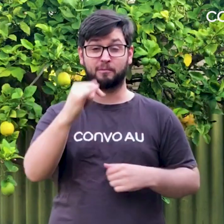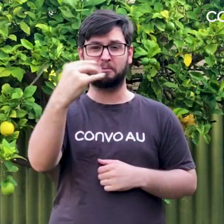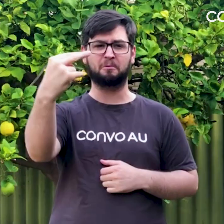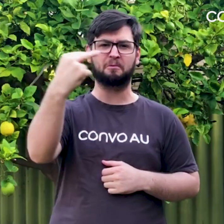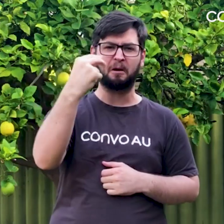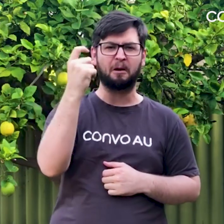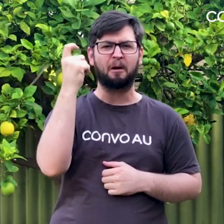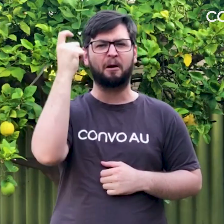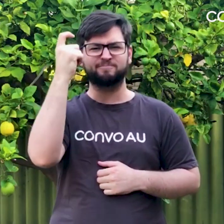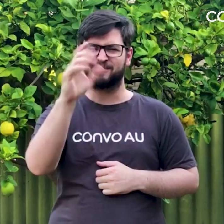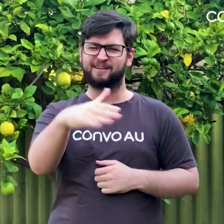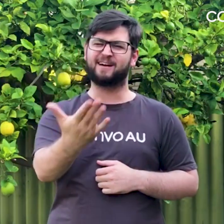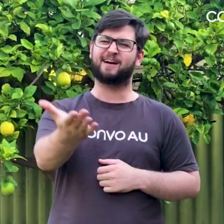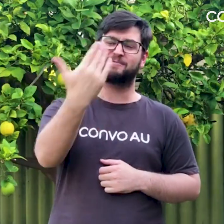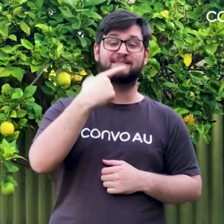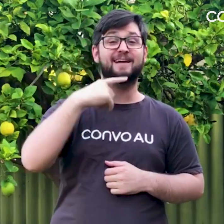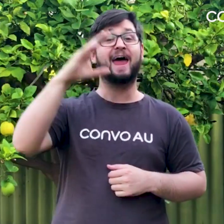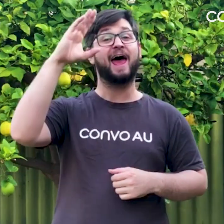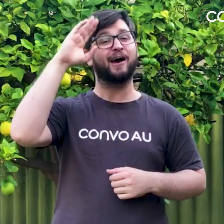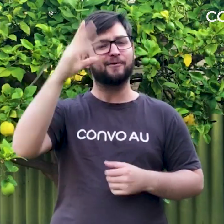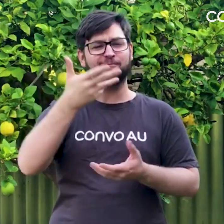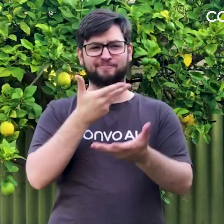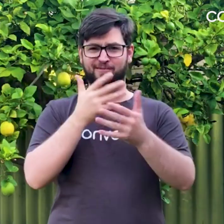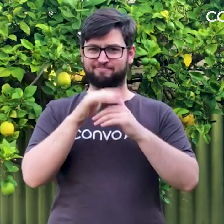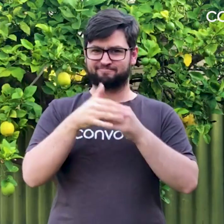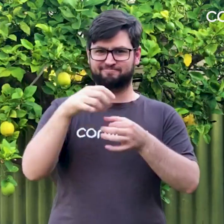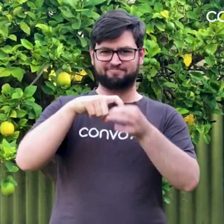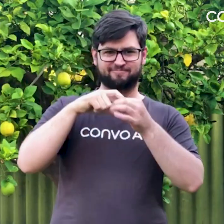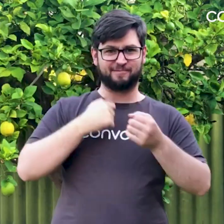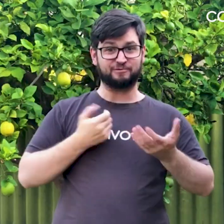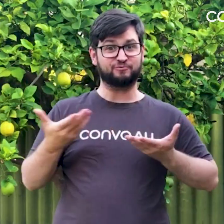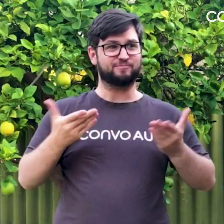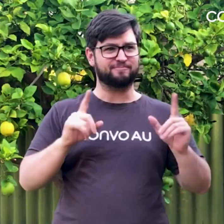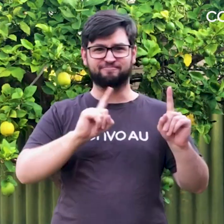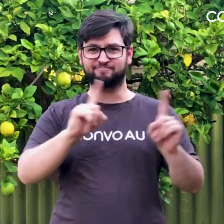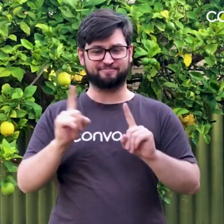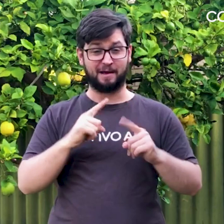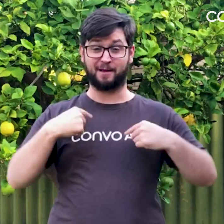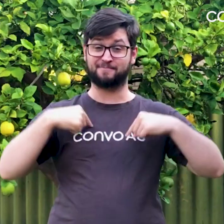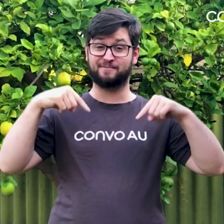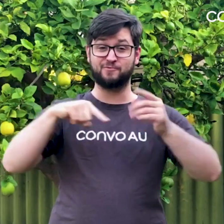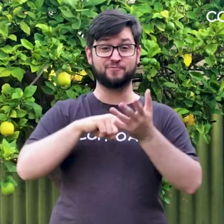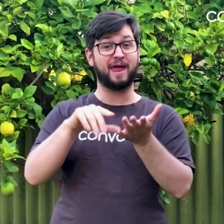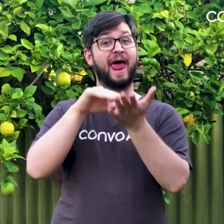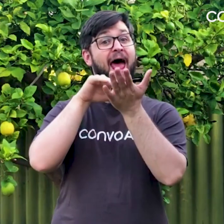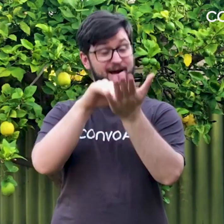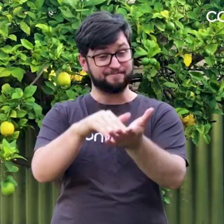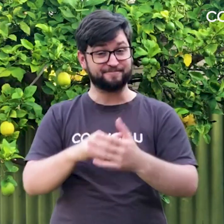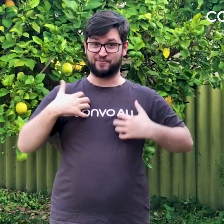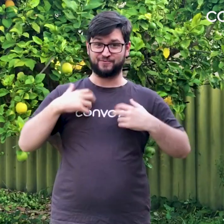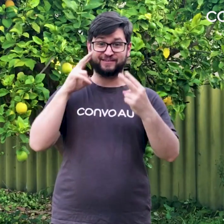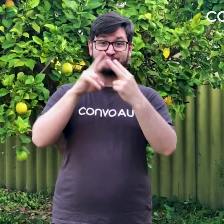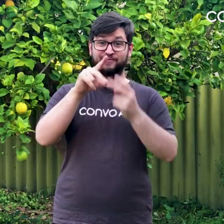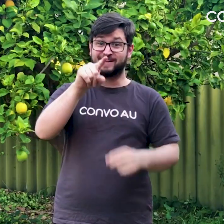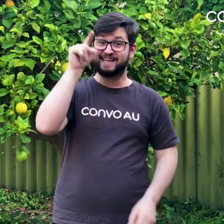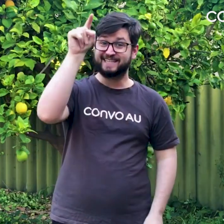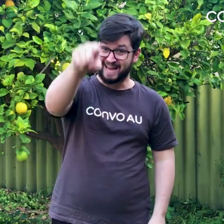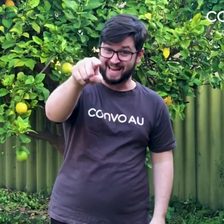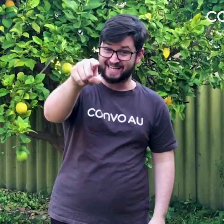Come say hello and meet us in person! If you're curious about our services or have any questions, don't hesitate to stop by our stall. We're here to help! Looking forward to seeing you there!